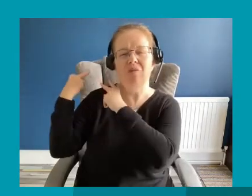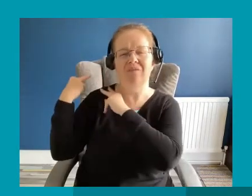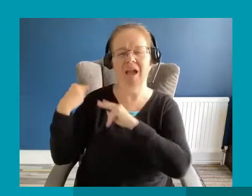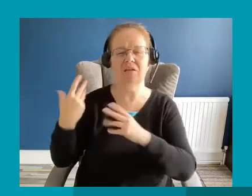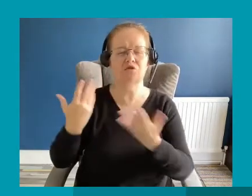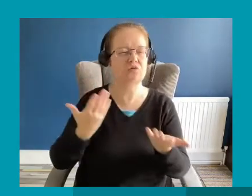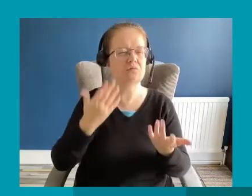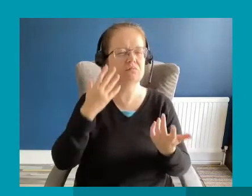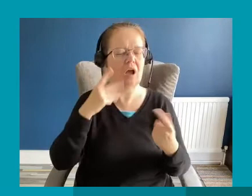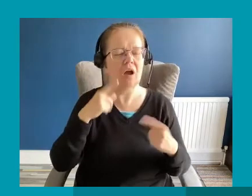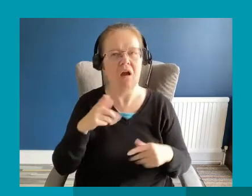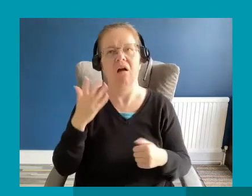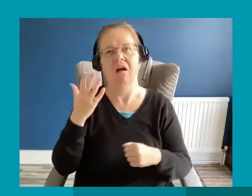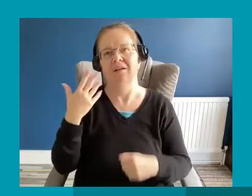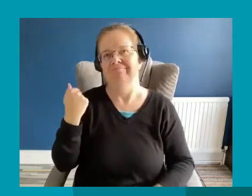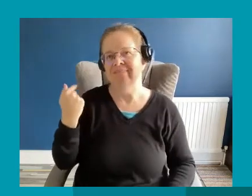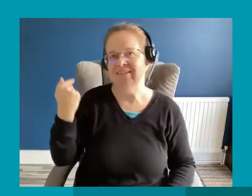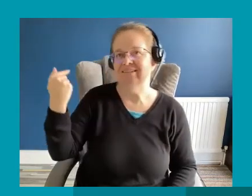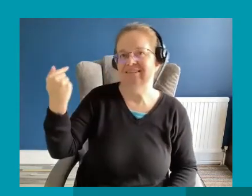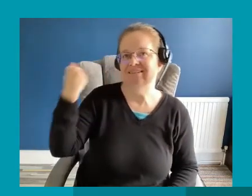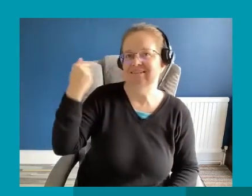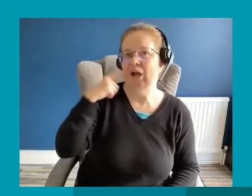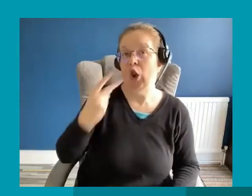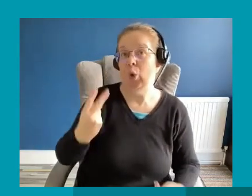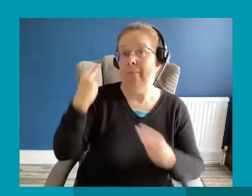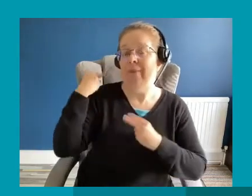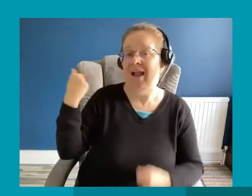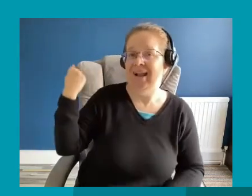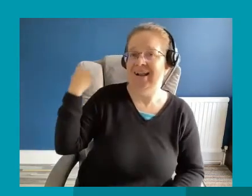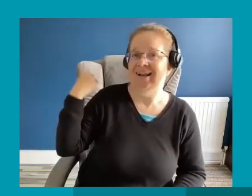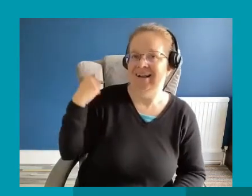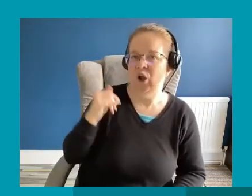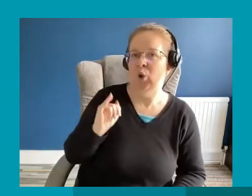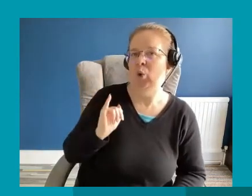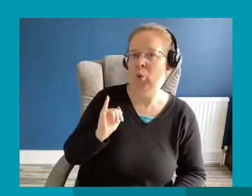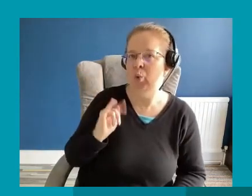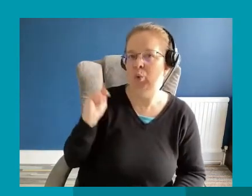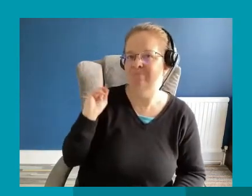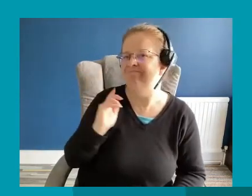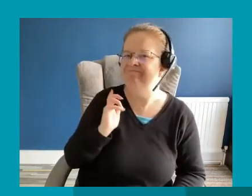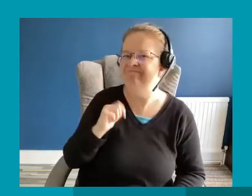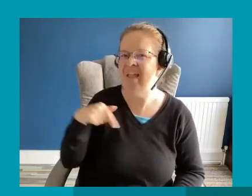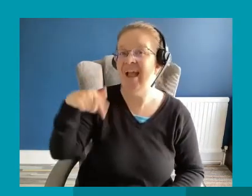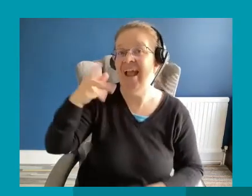they thought you know, Looking back, I think I would do this differently.